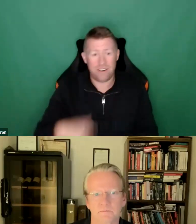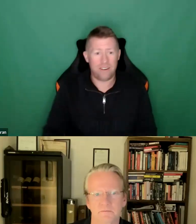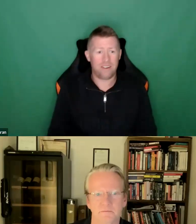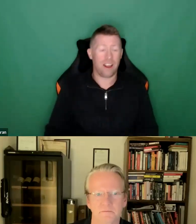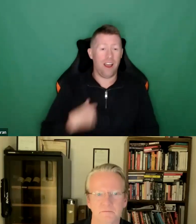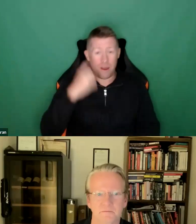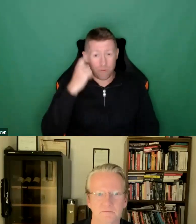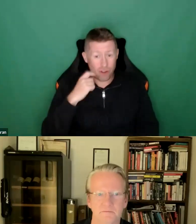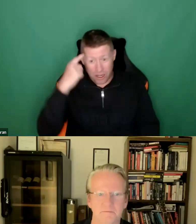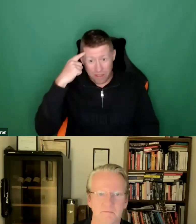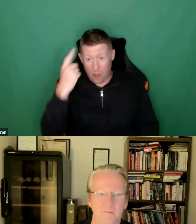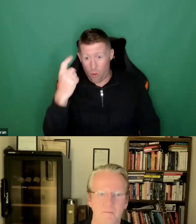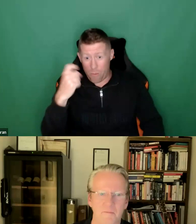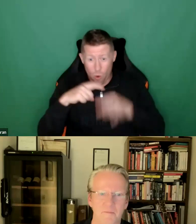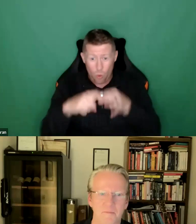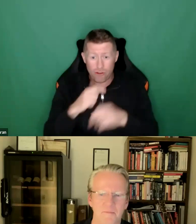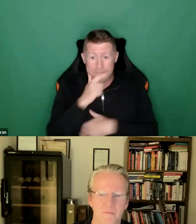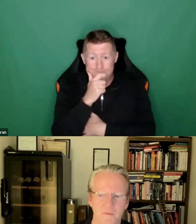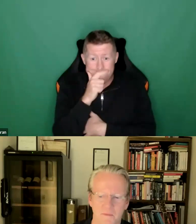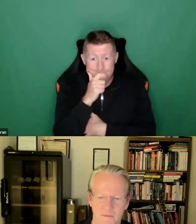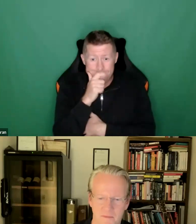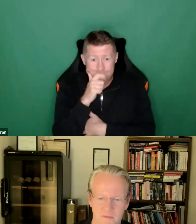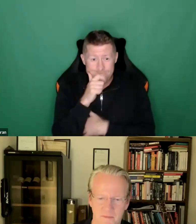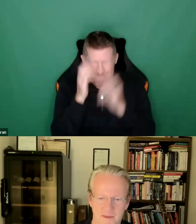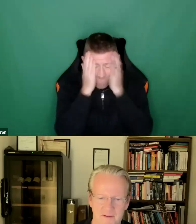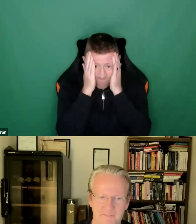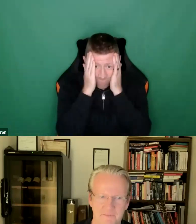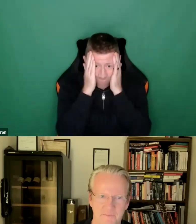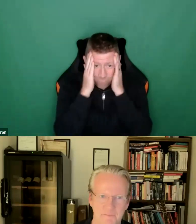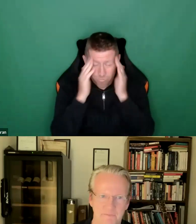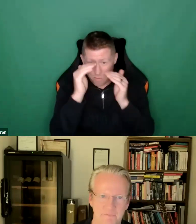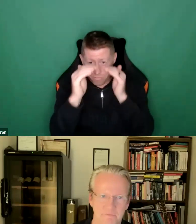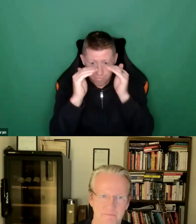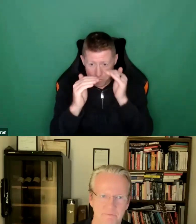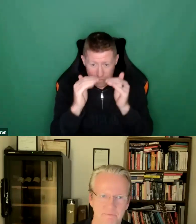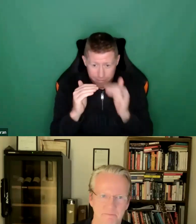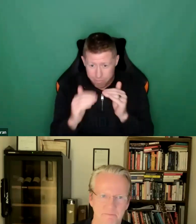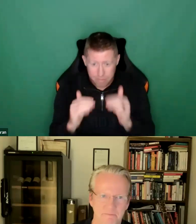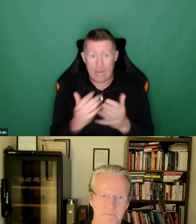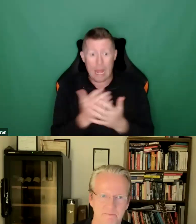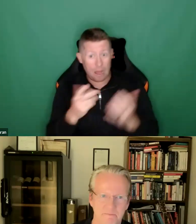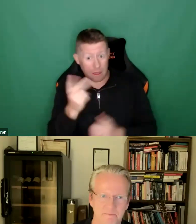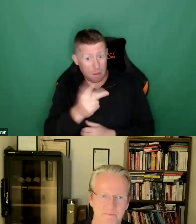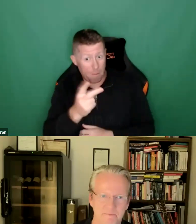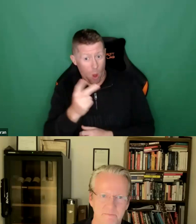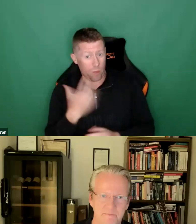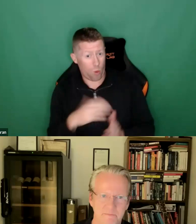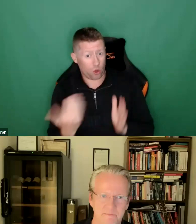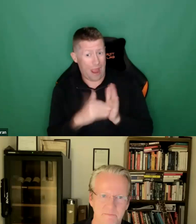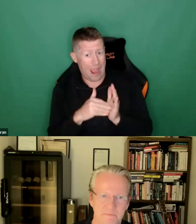and for people to have friendly faces to make them welcome at school if there are those barriers. I'm trying to work out